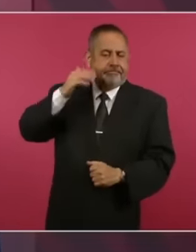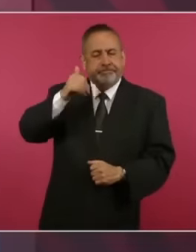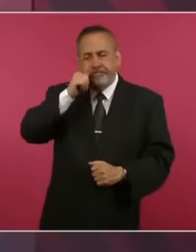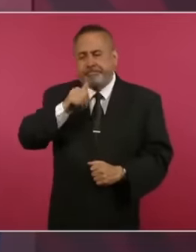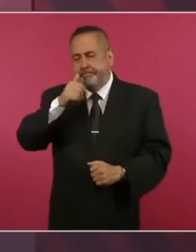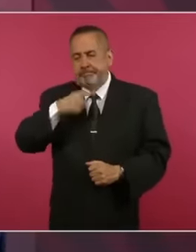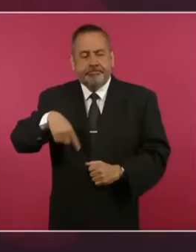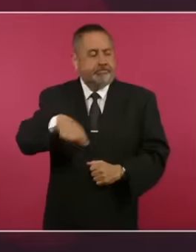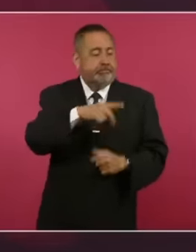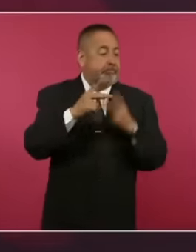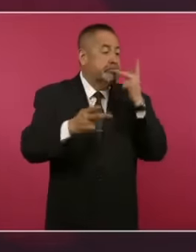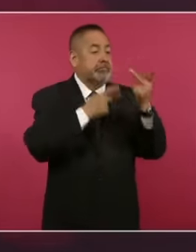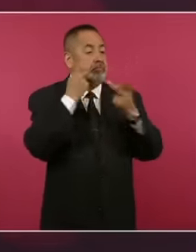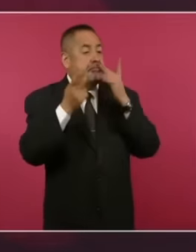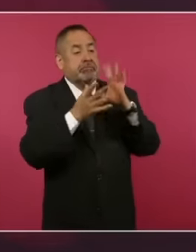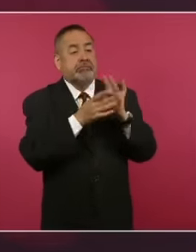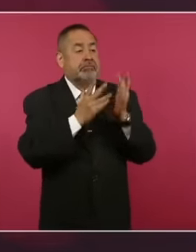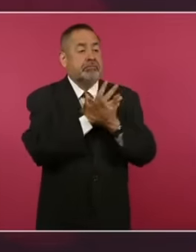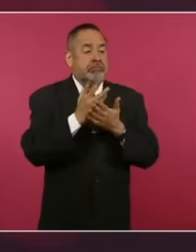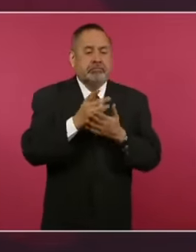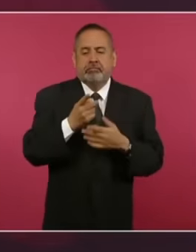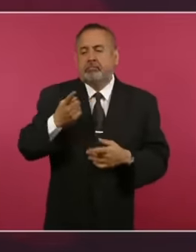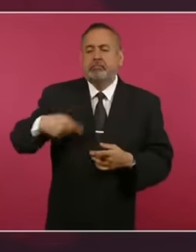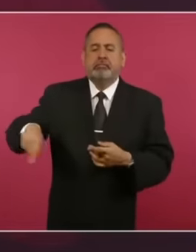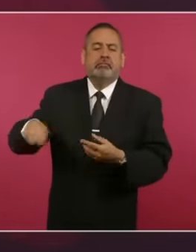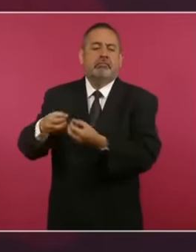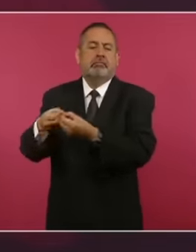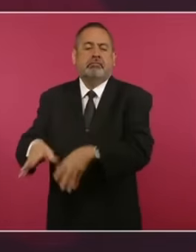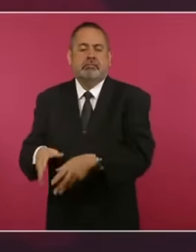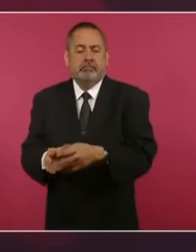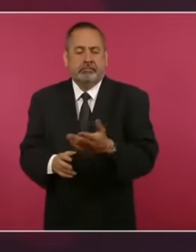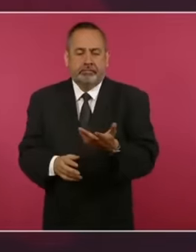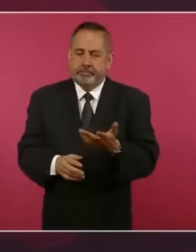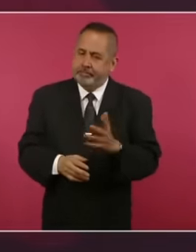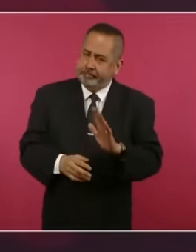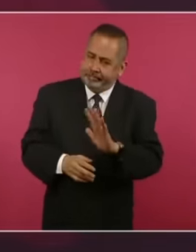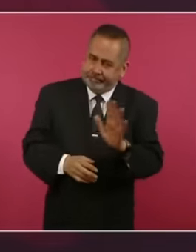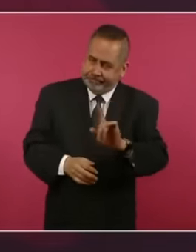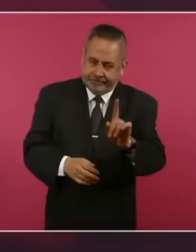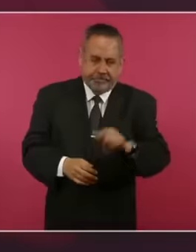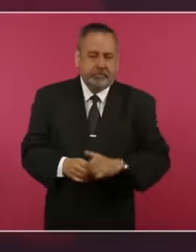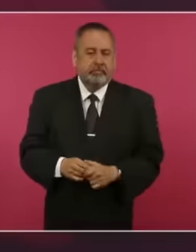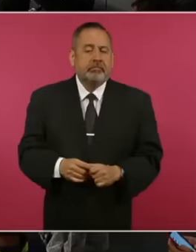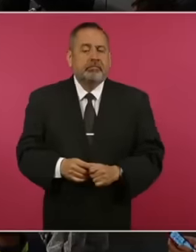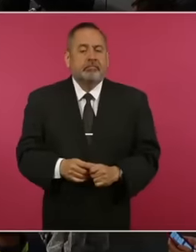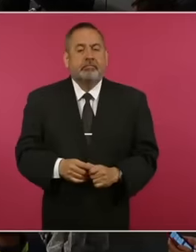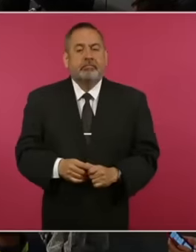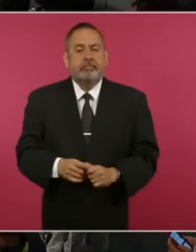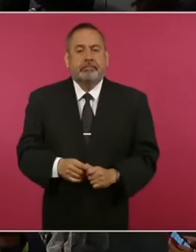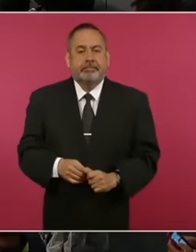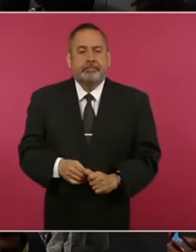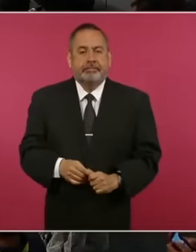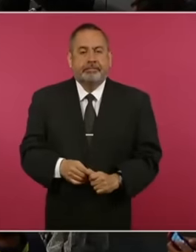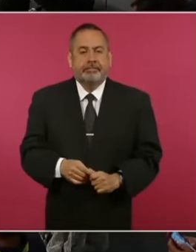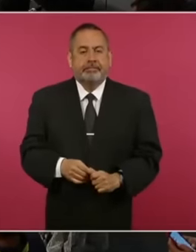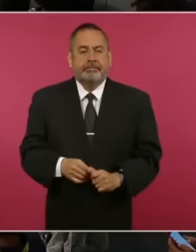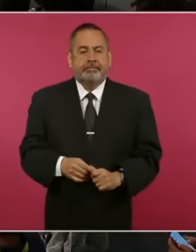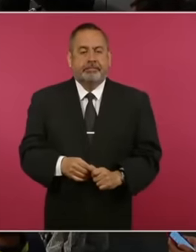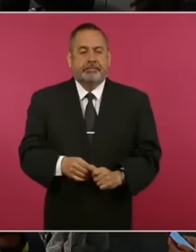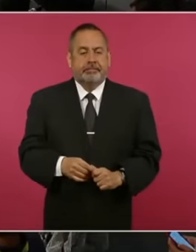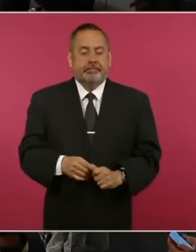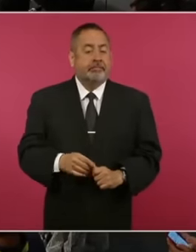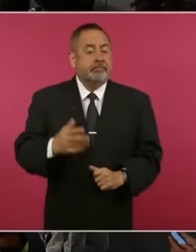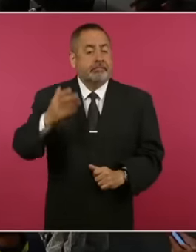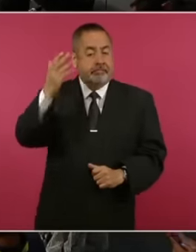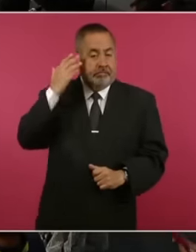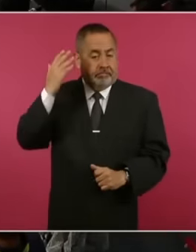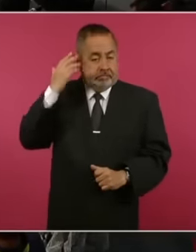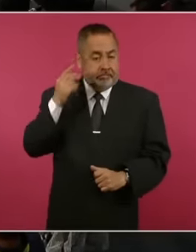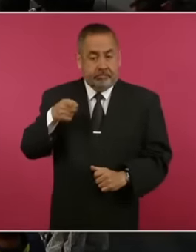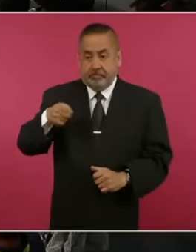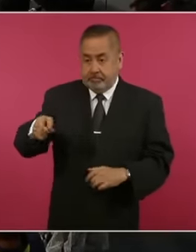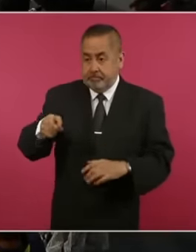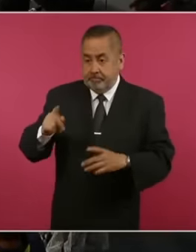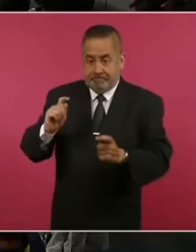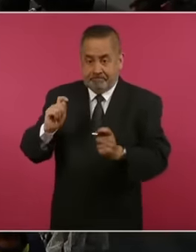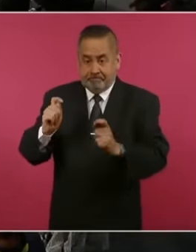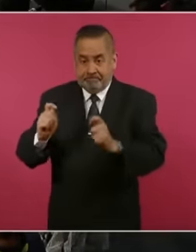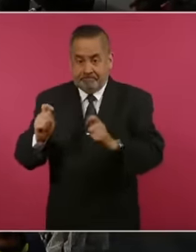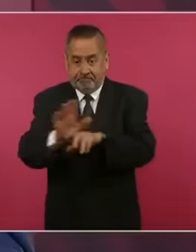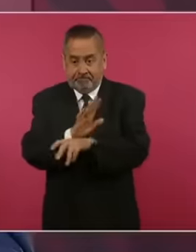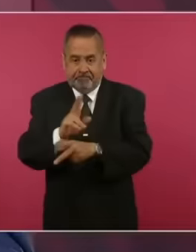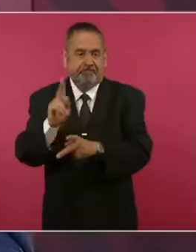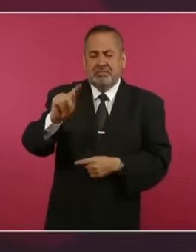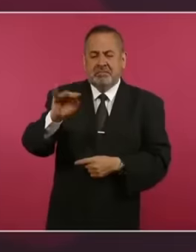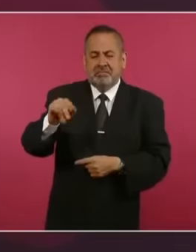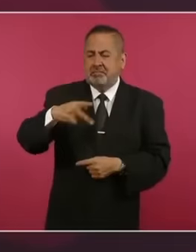the possibility of a transformation of that way We are not going